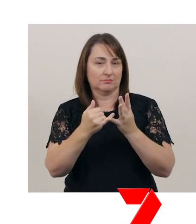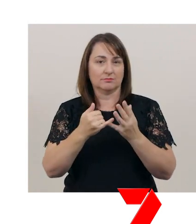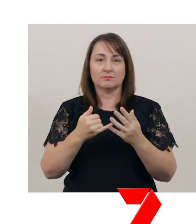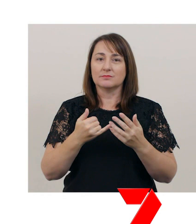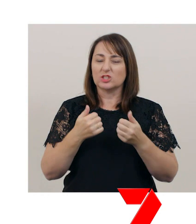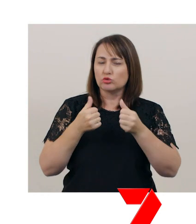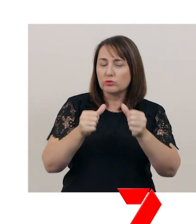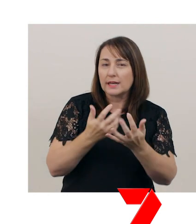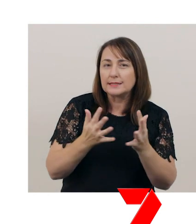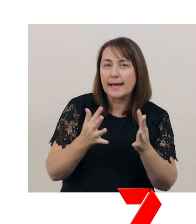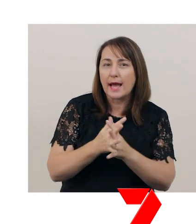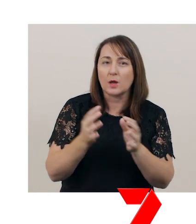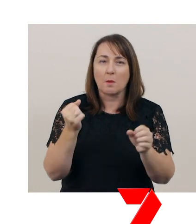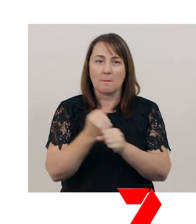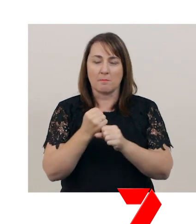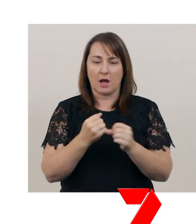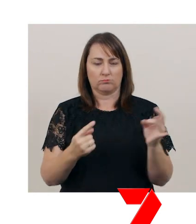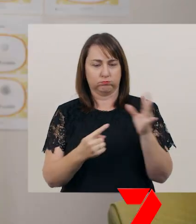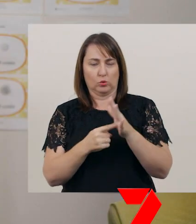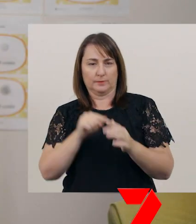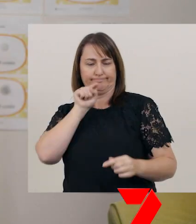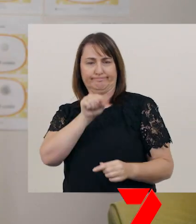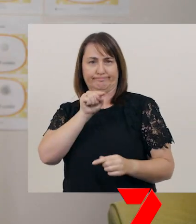or create a purposeful effect. Emphasis can be achieved